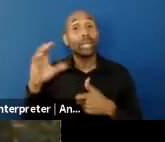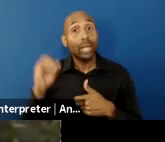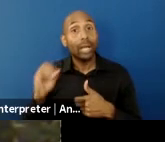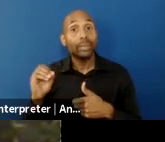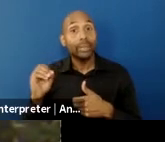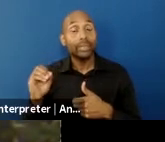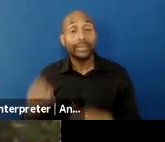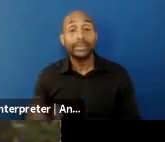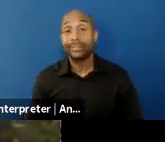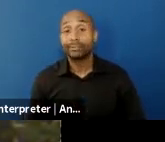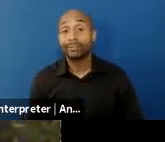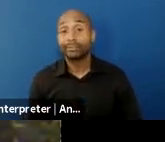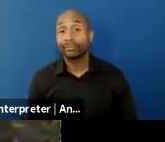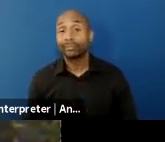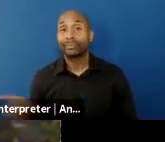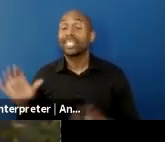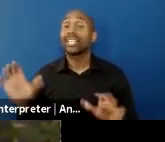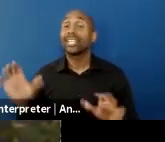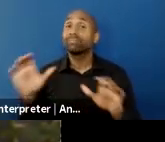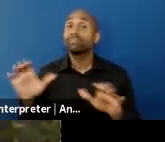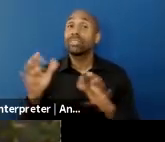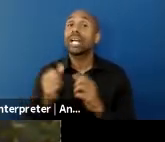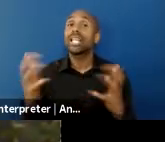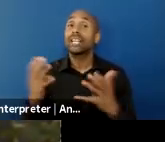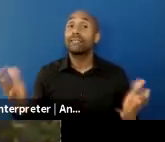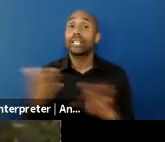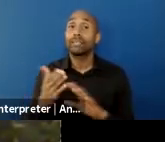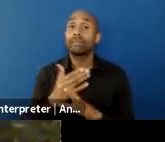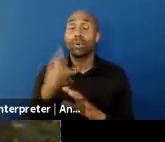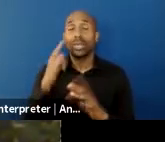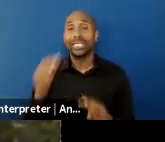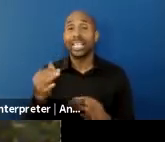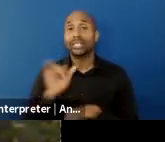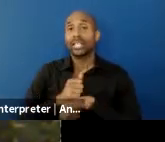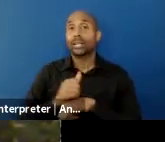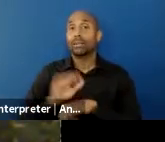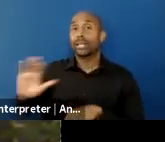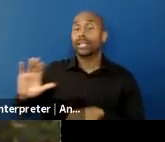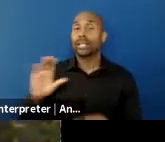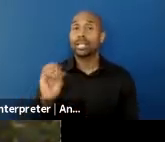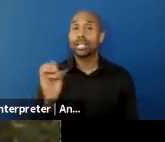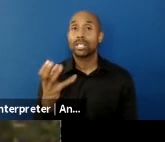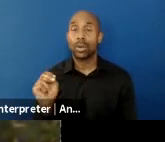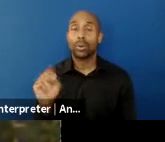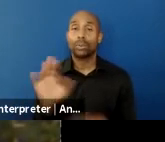He did a lot of things before deciding to start his own businesses.